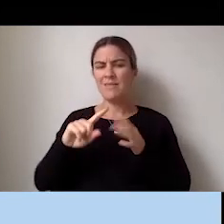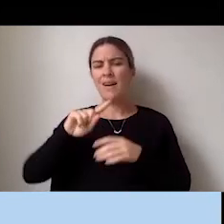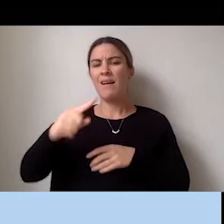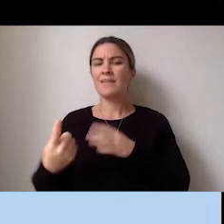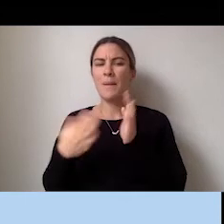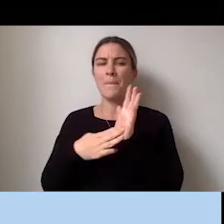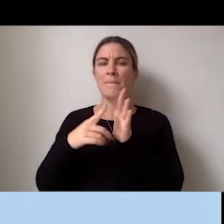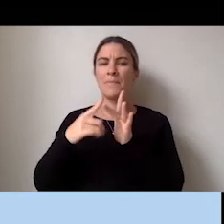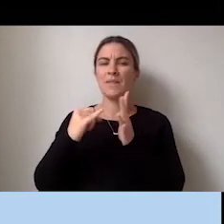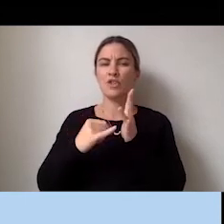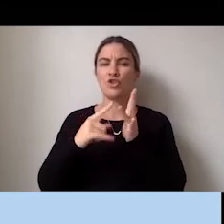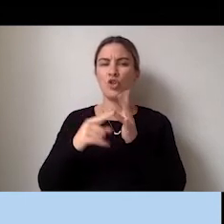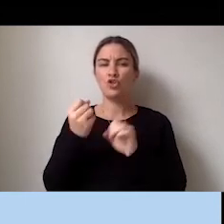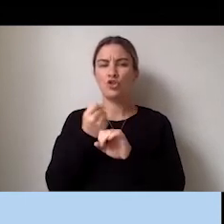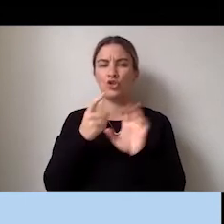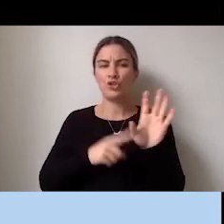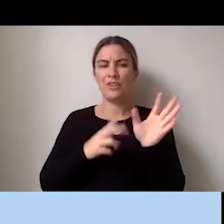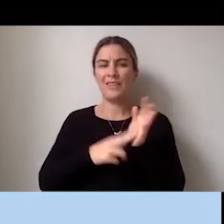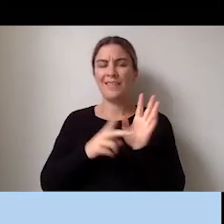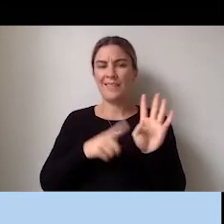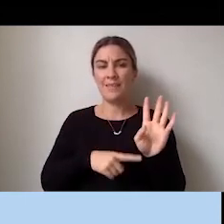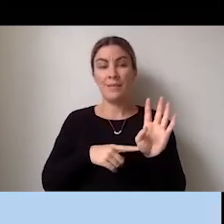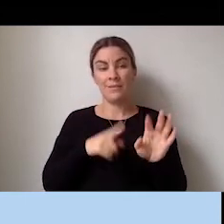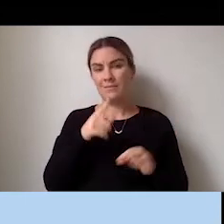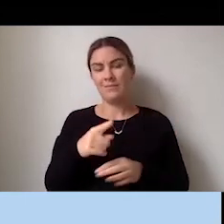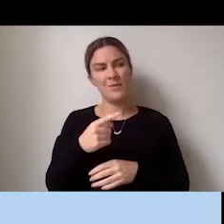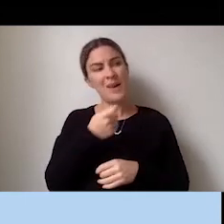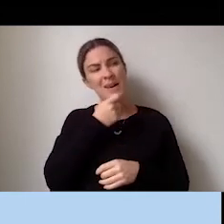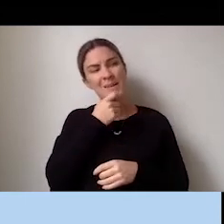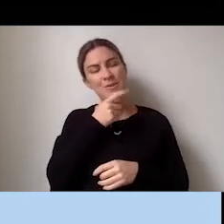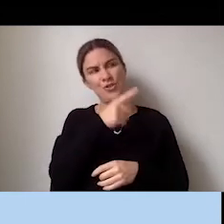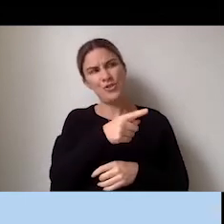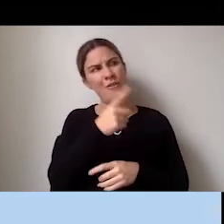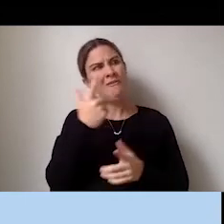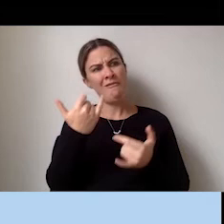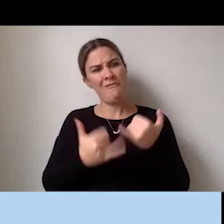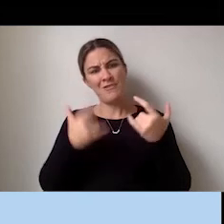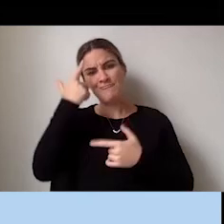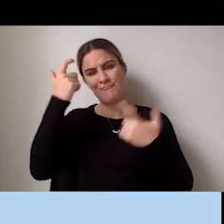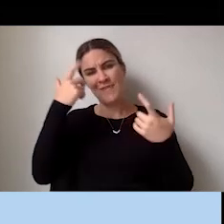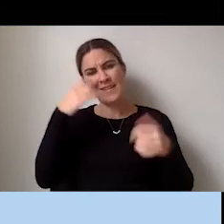I was inspired by her creative use of the solidarity team.